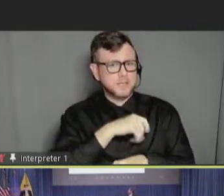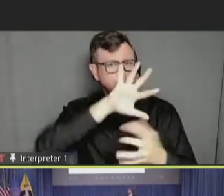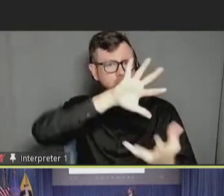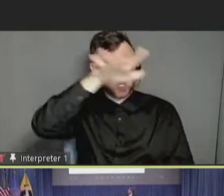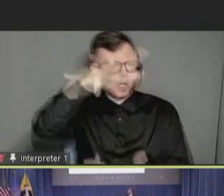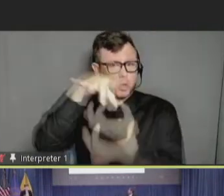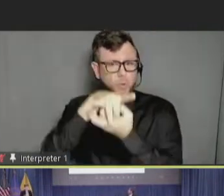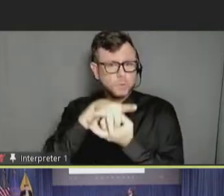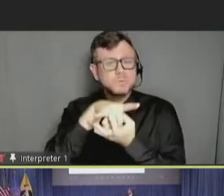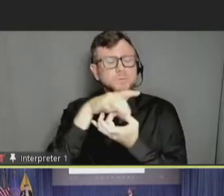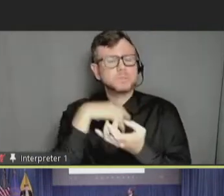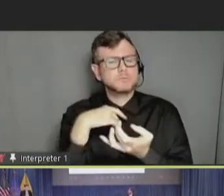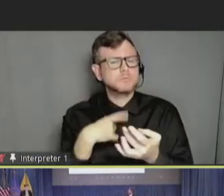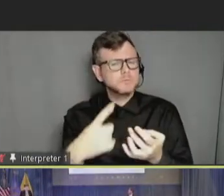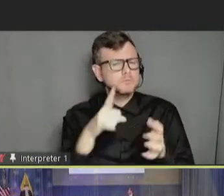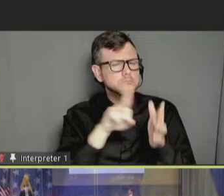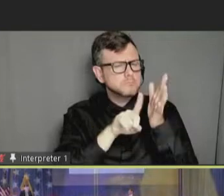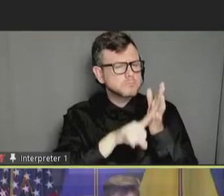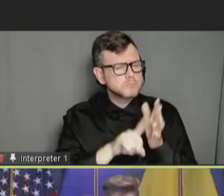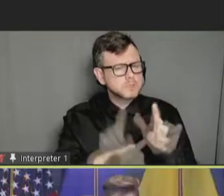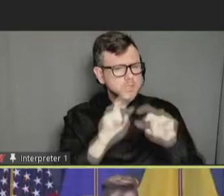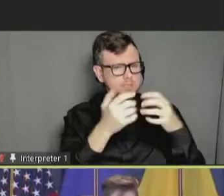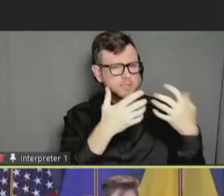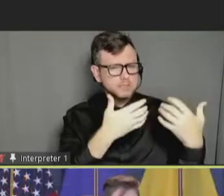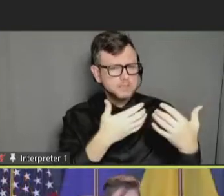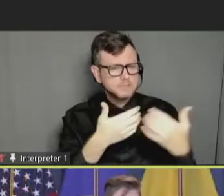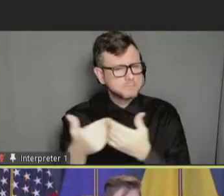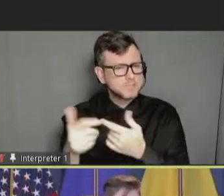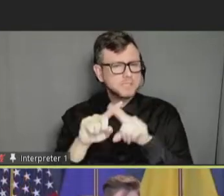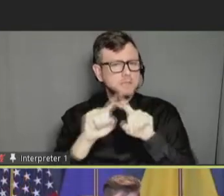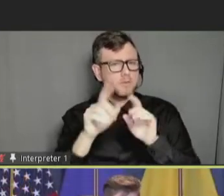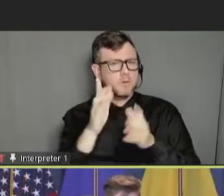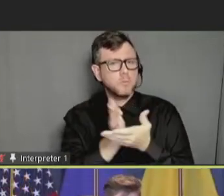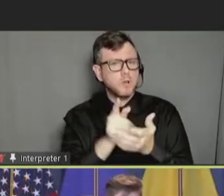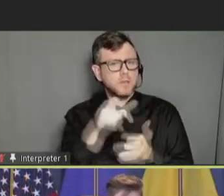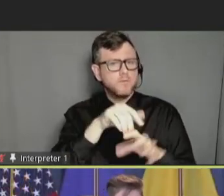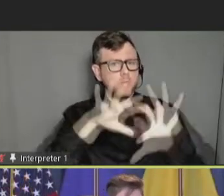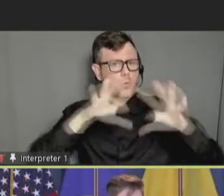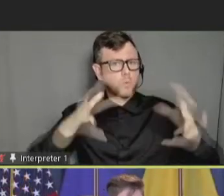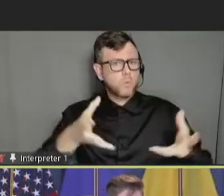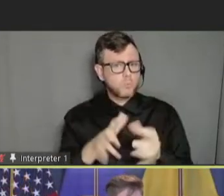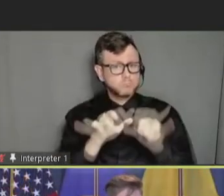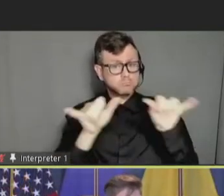components of the global vaccine ecosystem. But as an extension of this work, we've also created a